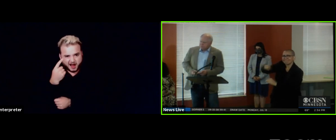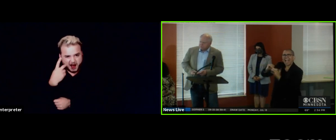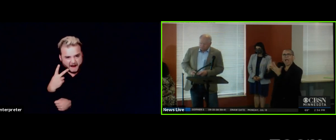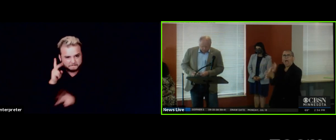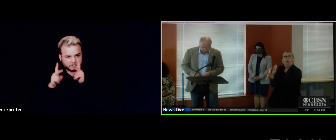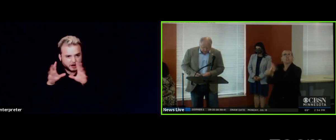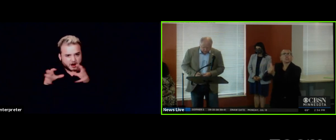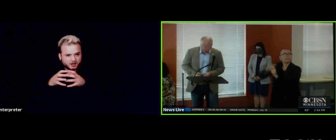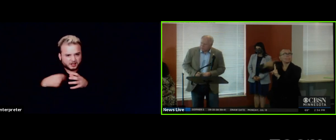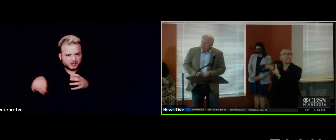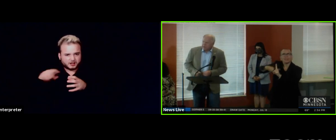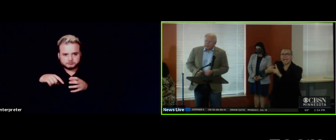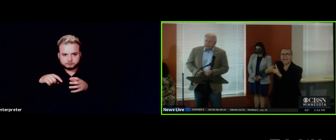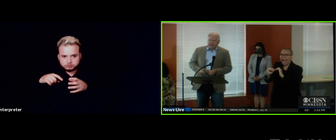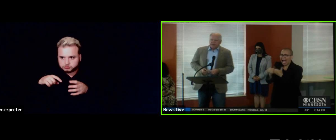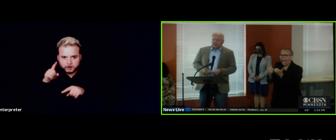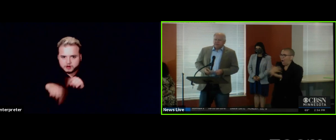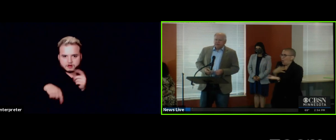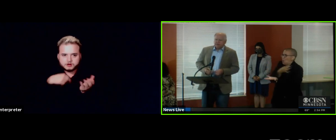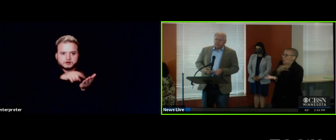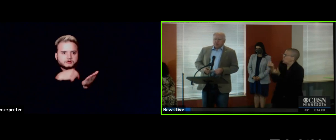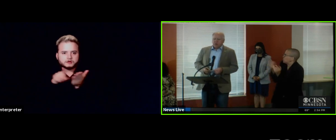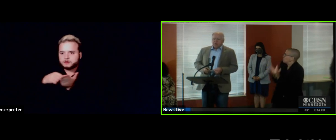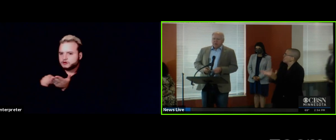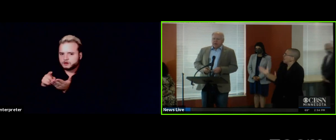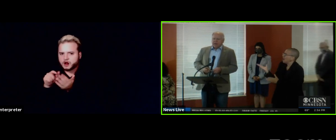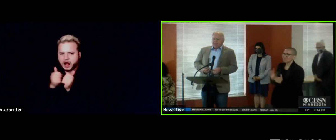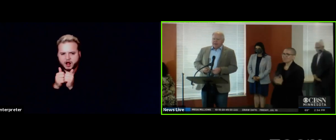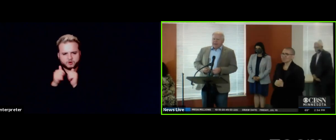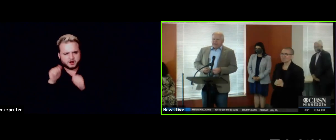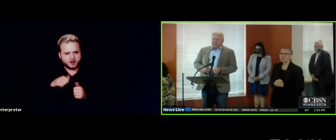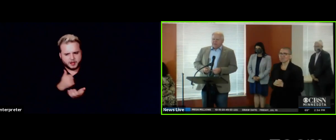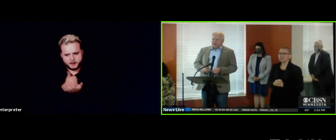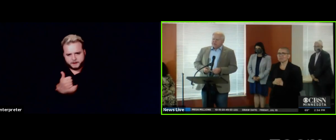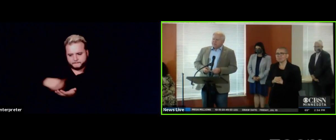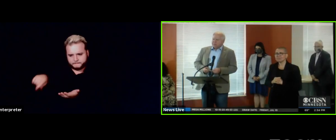Governor Walz: I think the eviction moratorium around that but I think you hit on something